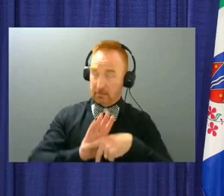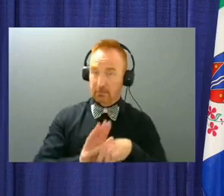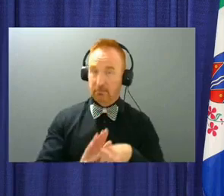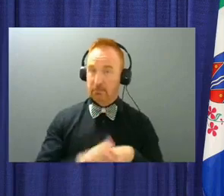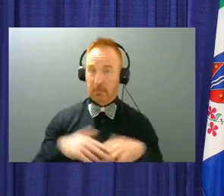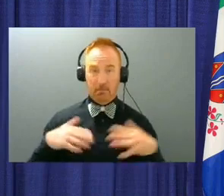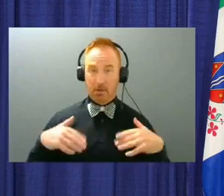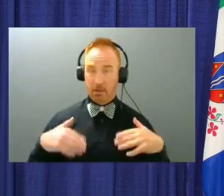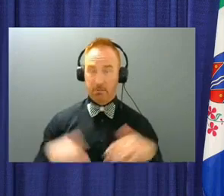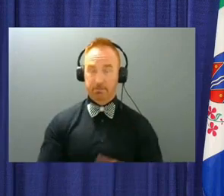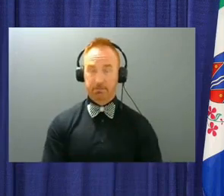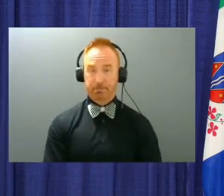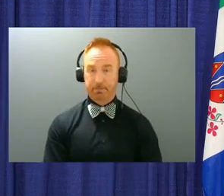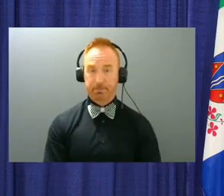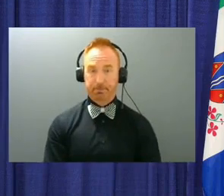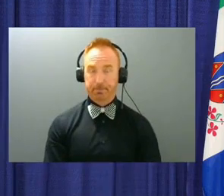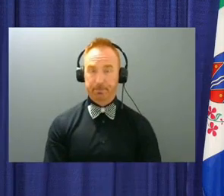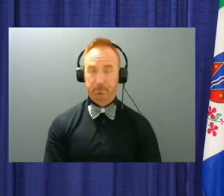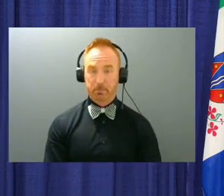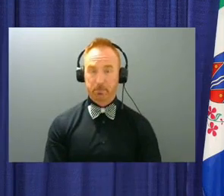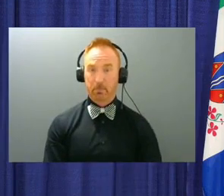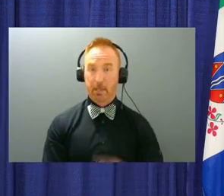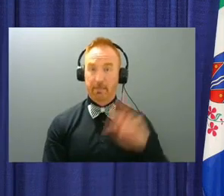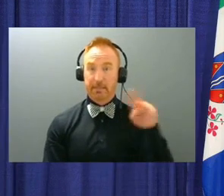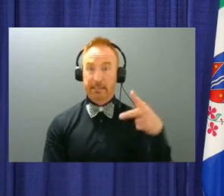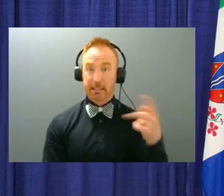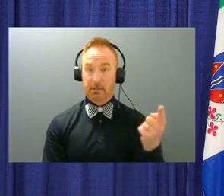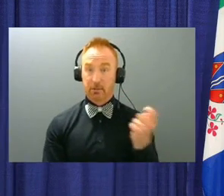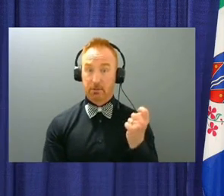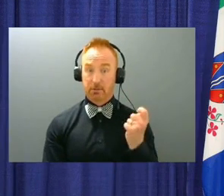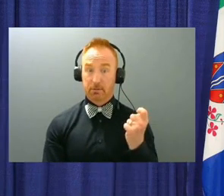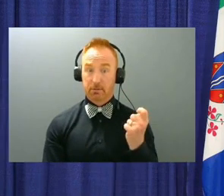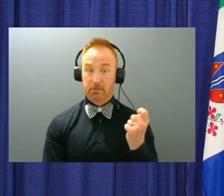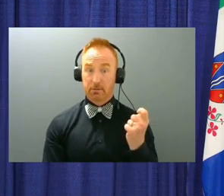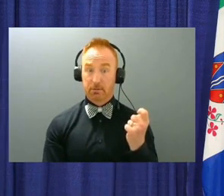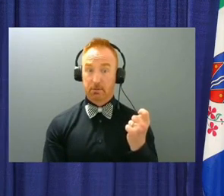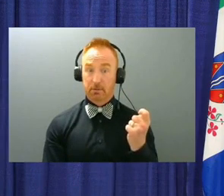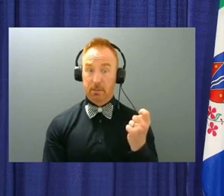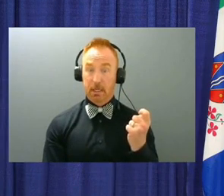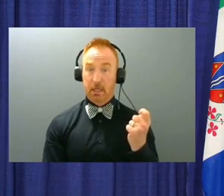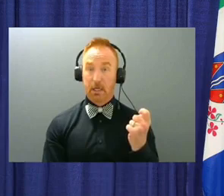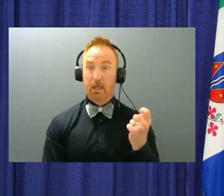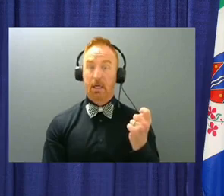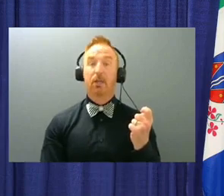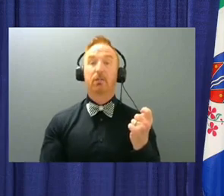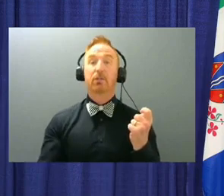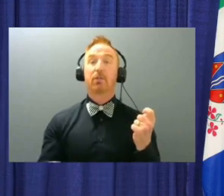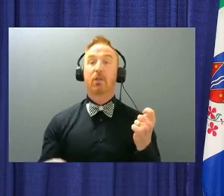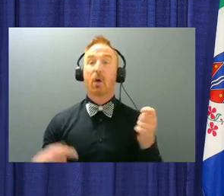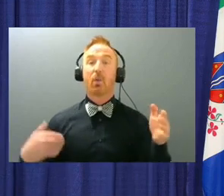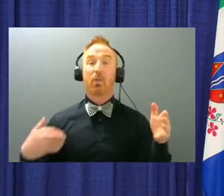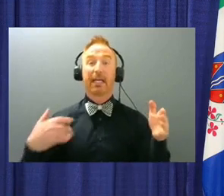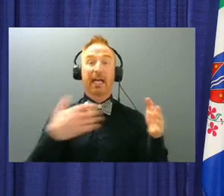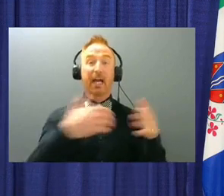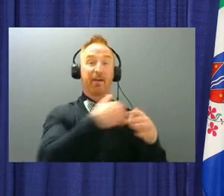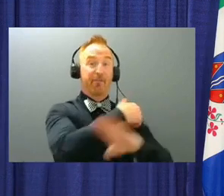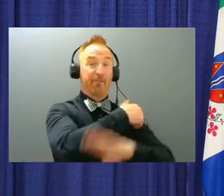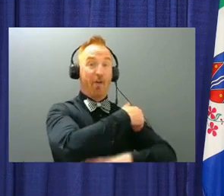overall policy point of view. Follow up? Reporter: I do, as we move